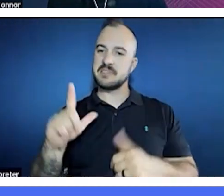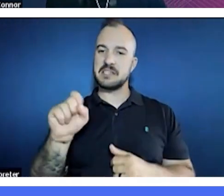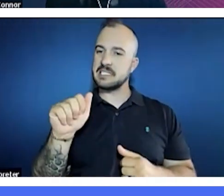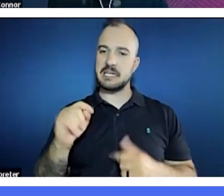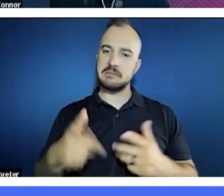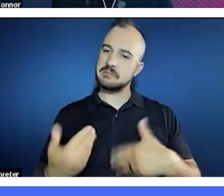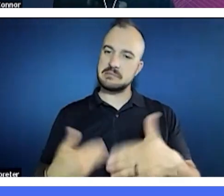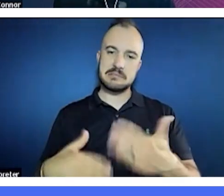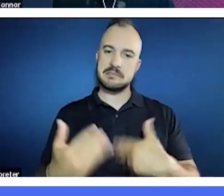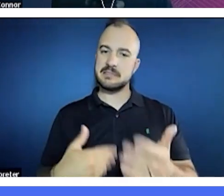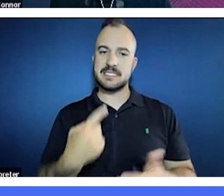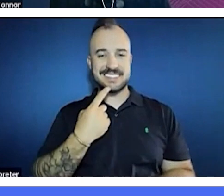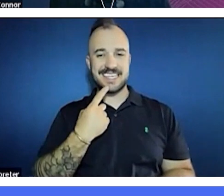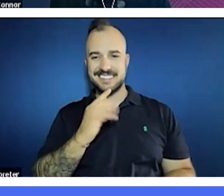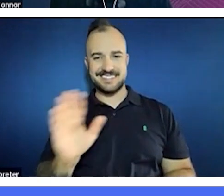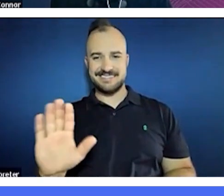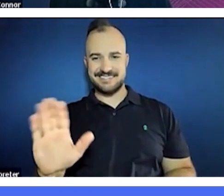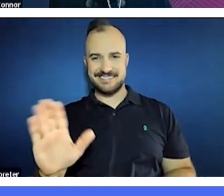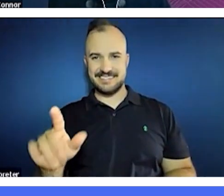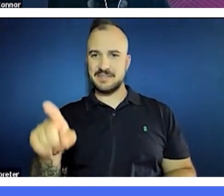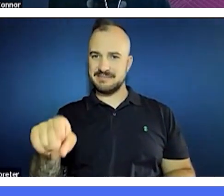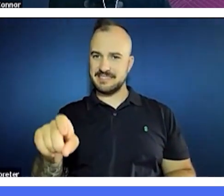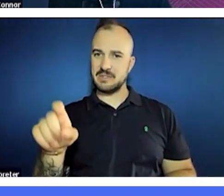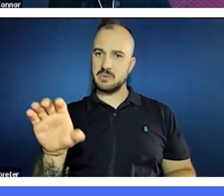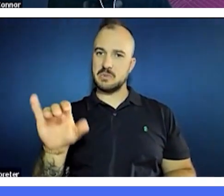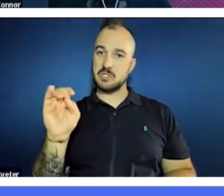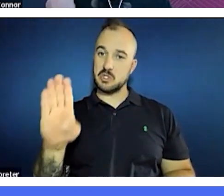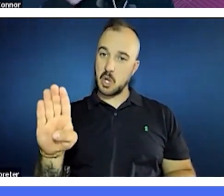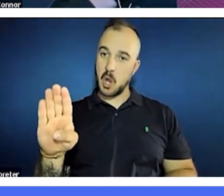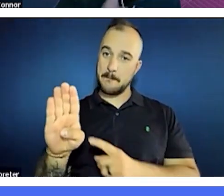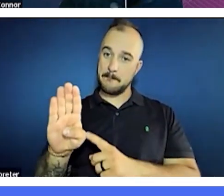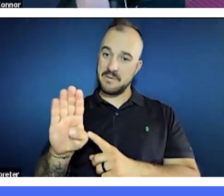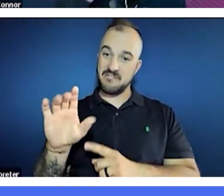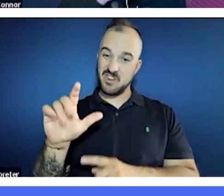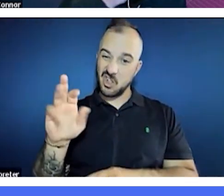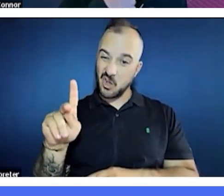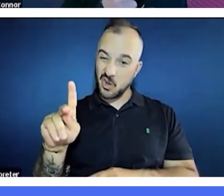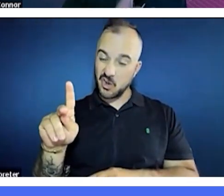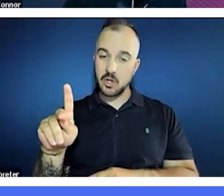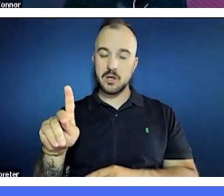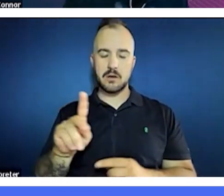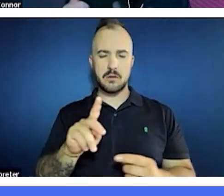and he's saying, "No, you need to do the job of a clerk is to be a tortoise, to be somebody who studies and reviews